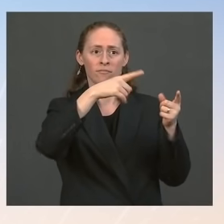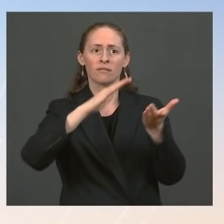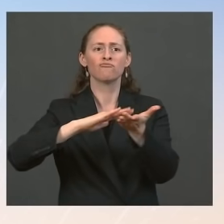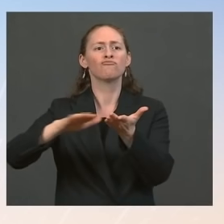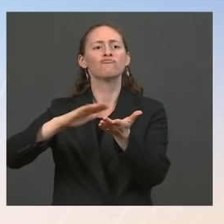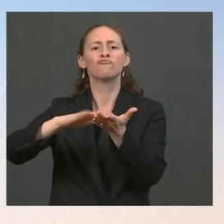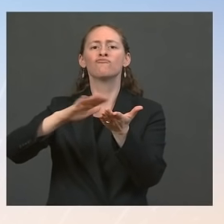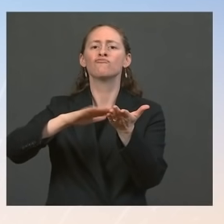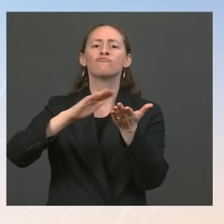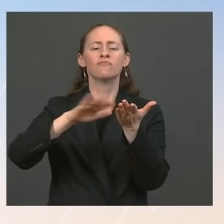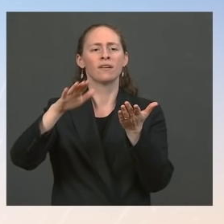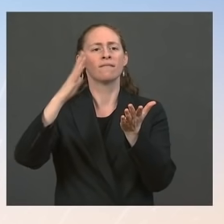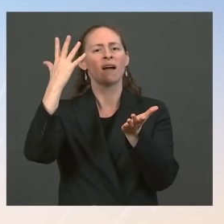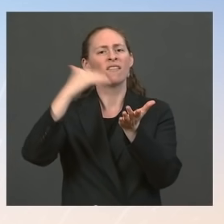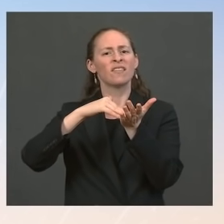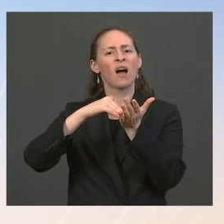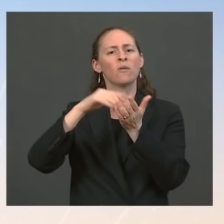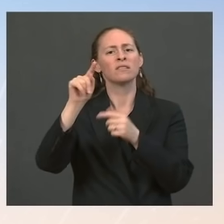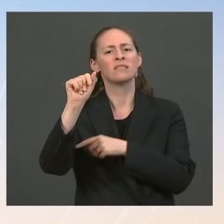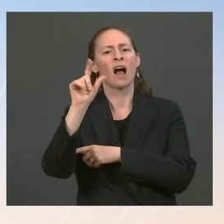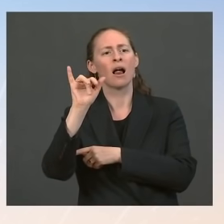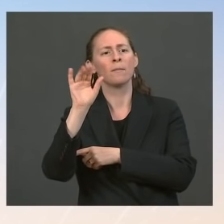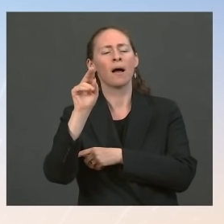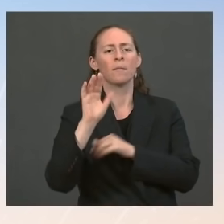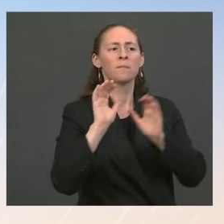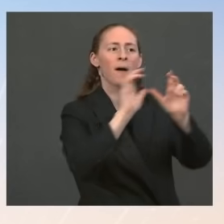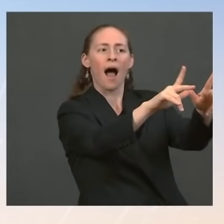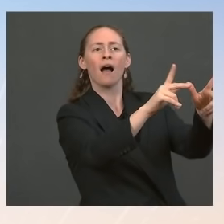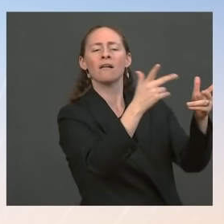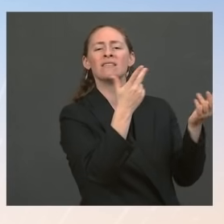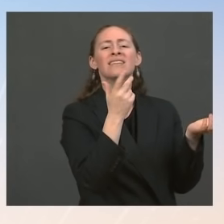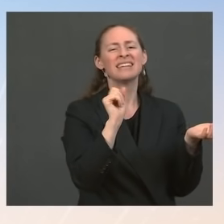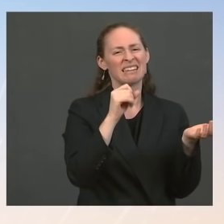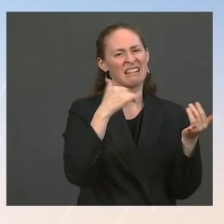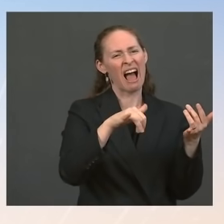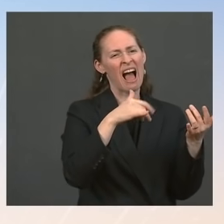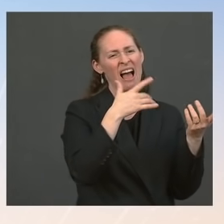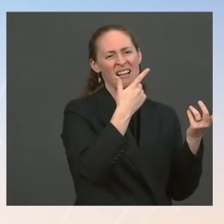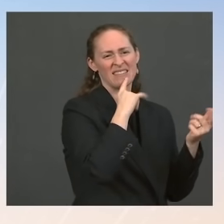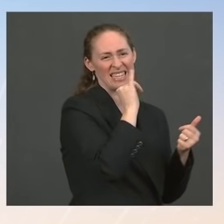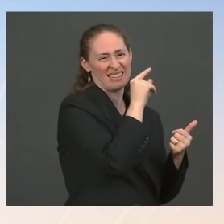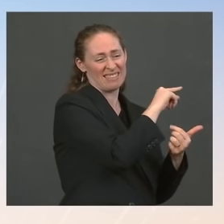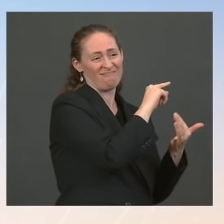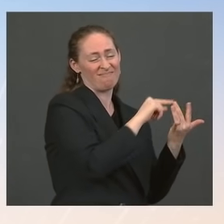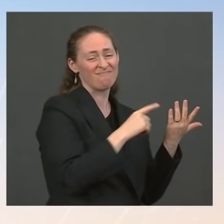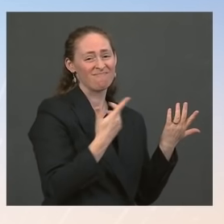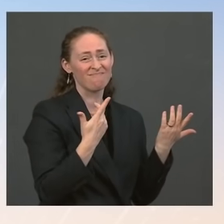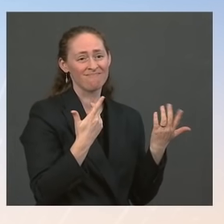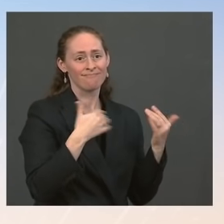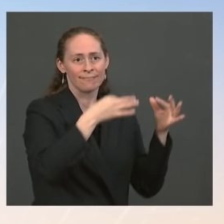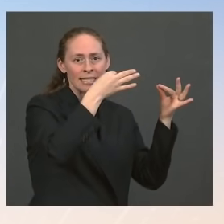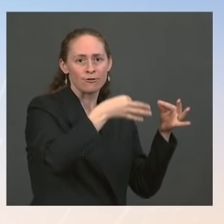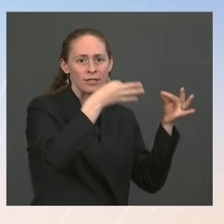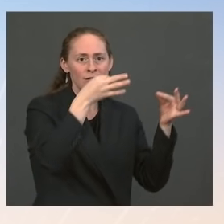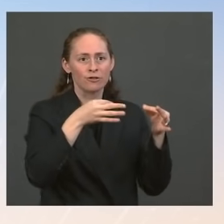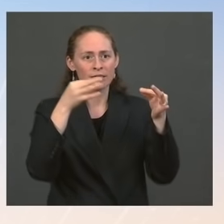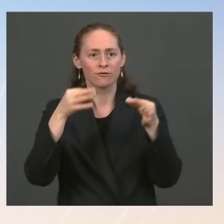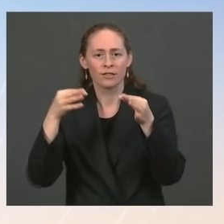Those are all the repercussions and the impact. And, yes, they gave their advice, as they should, and then they implemented the President's decision. The Press: So, knowing that the President